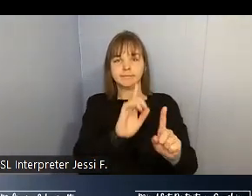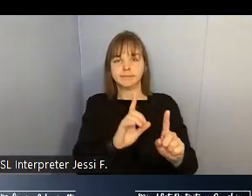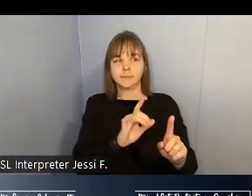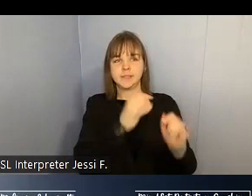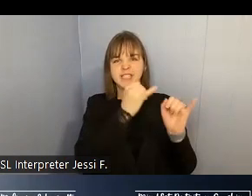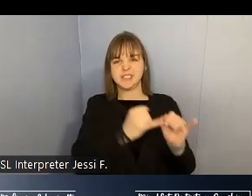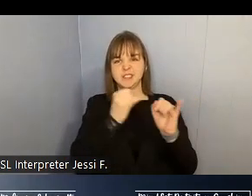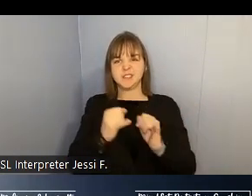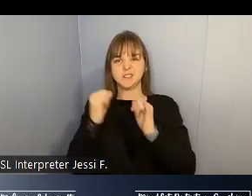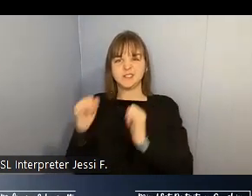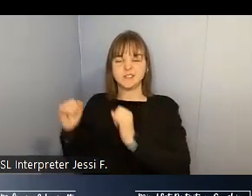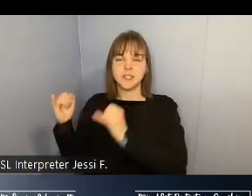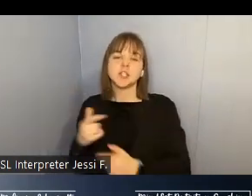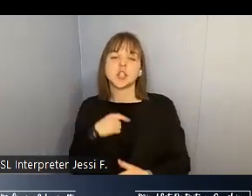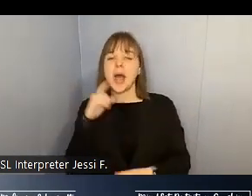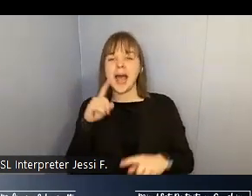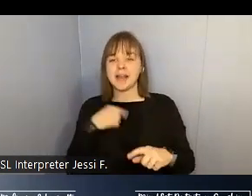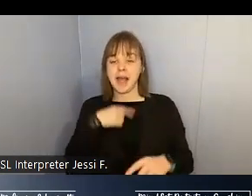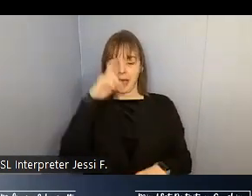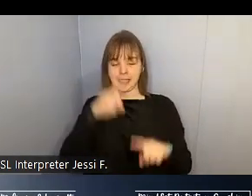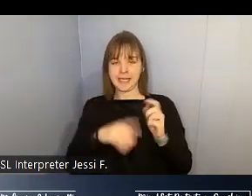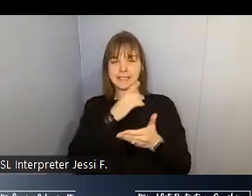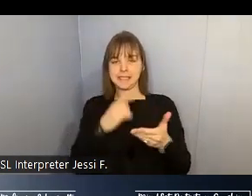So we have to focus on making sustainable lifestyle